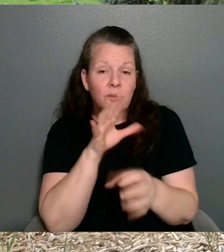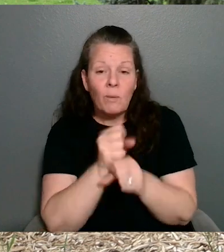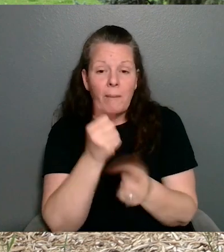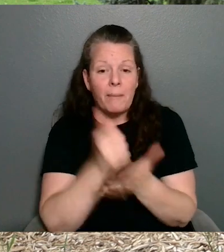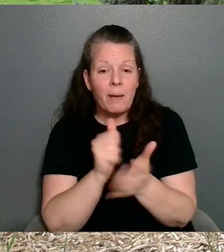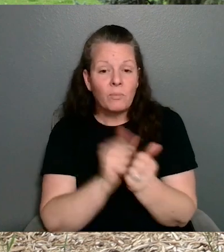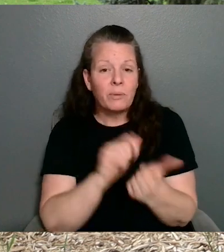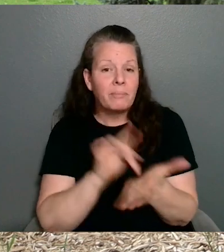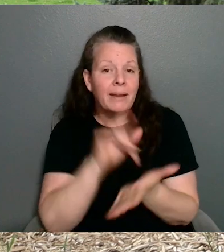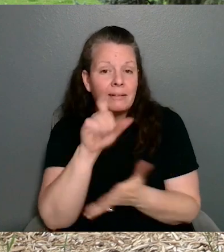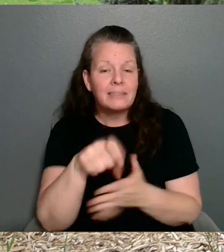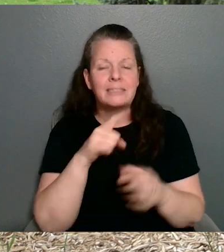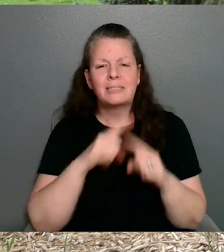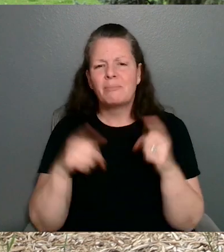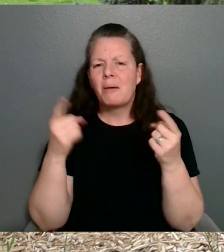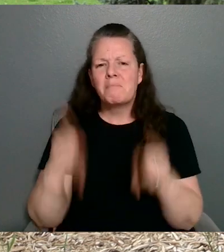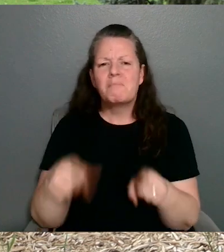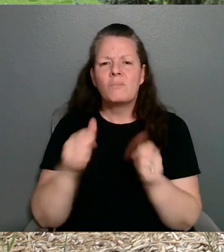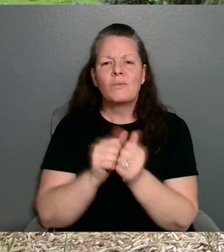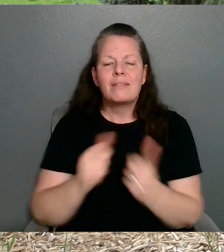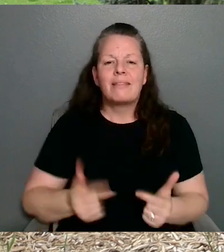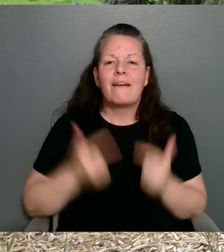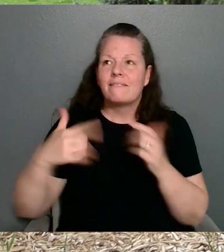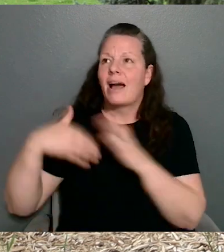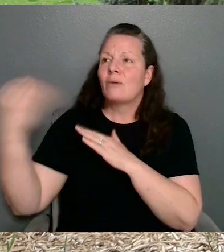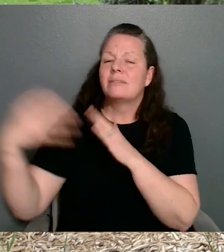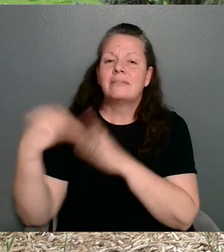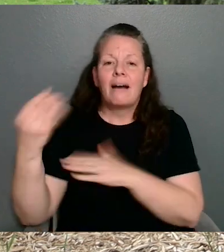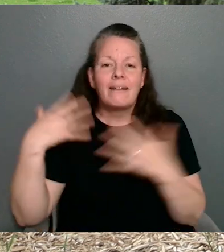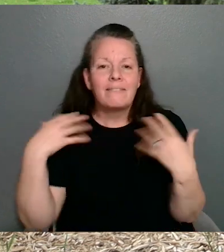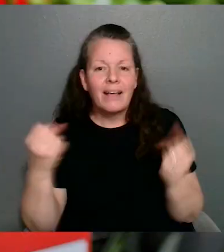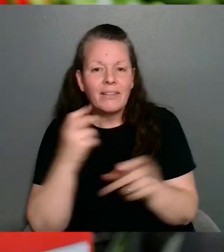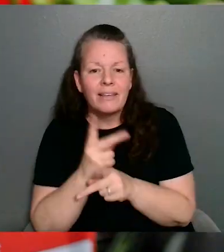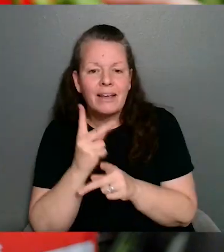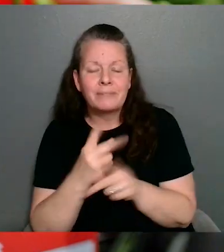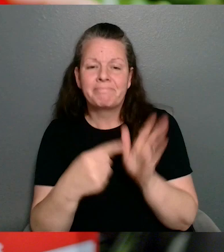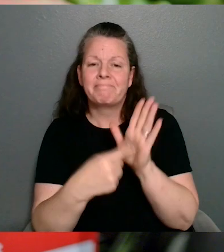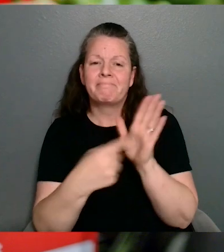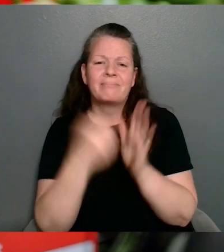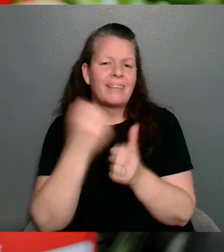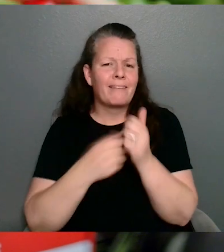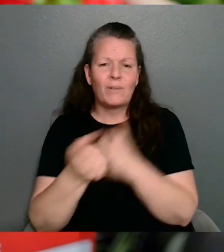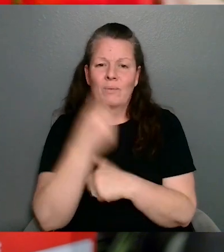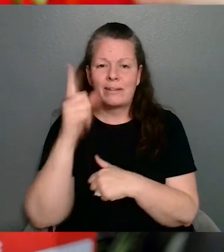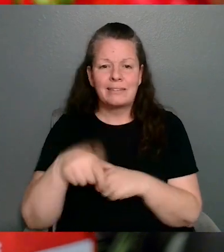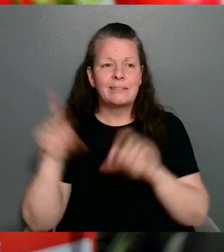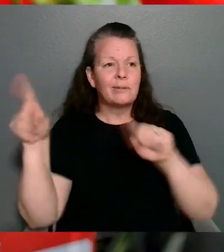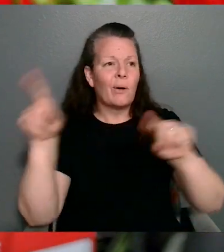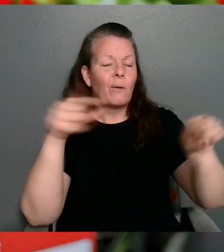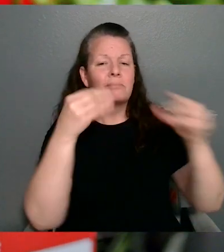to help with your medical needs, but what about life outside of your health care? For example, everyone needs to take care of grocery shopping.